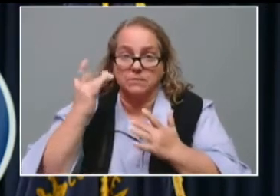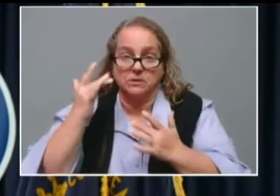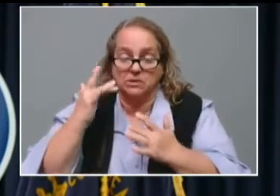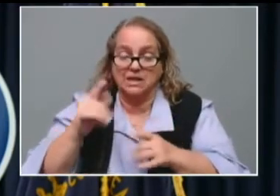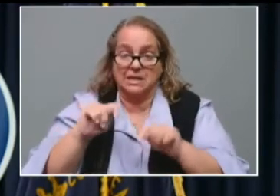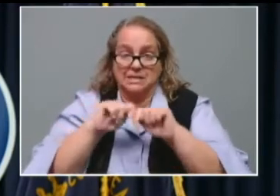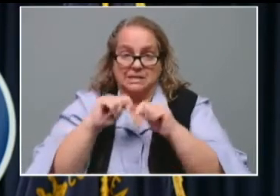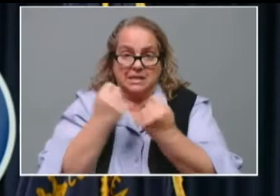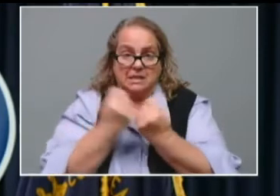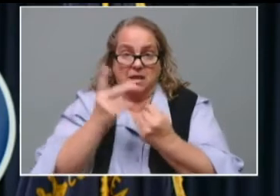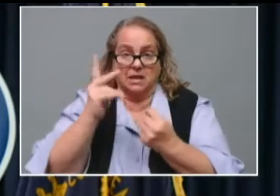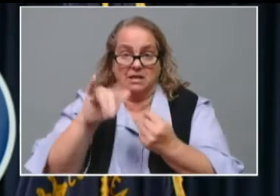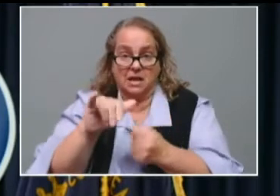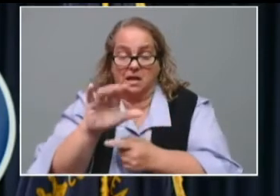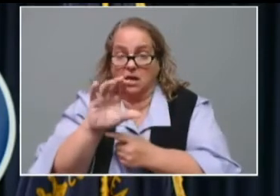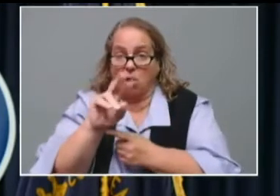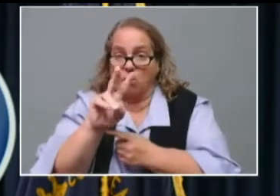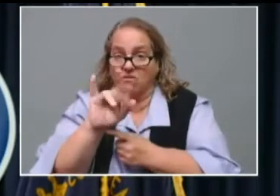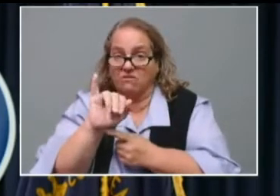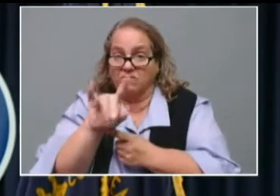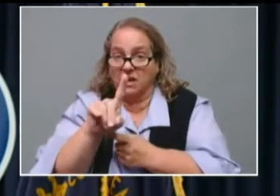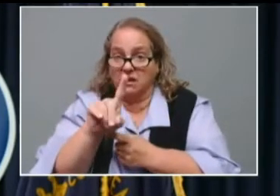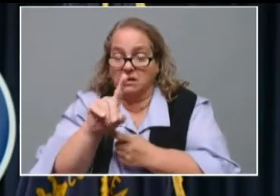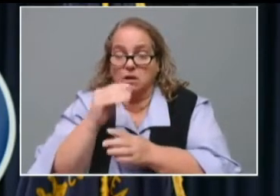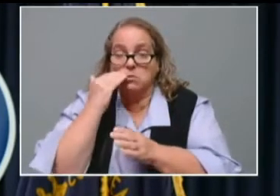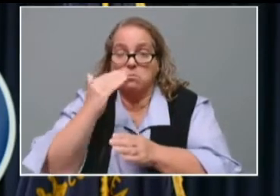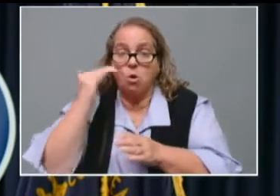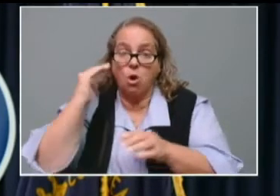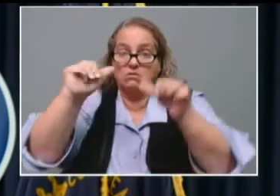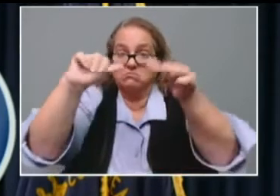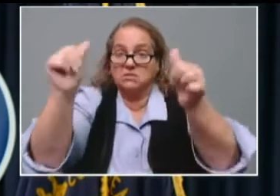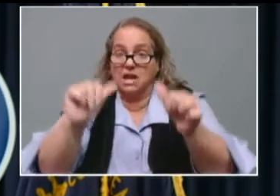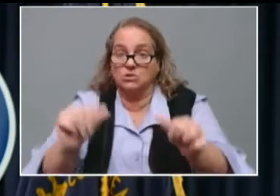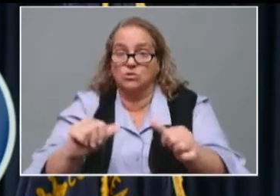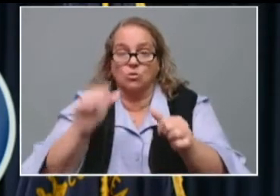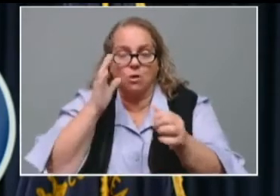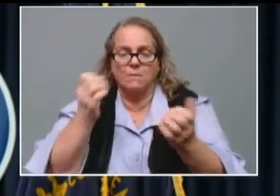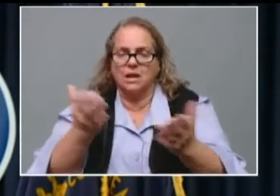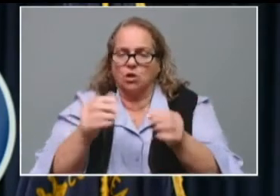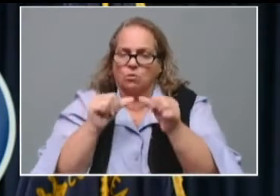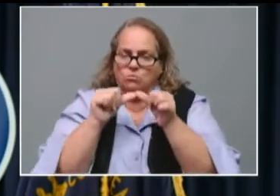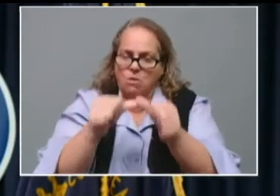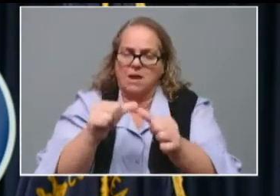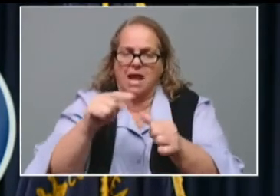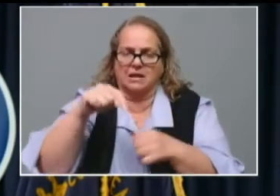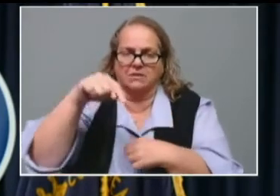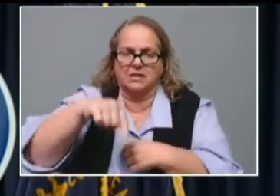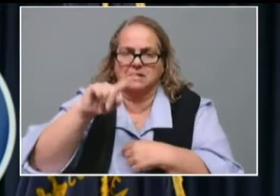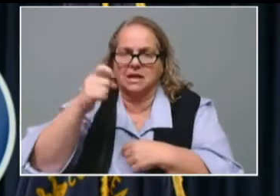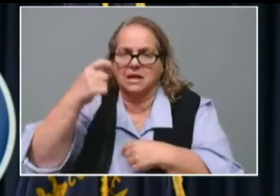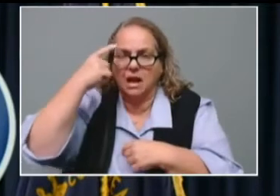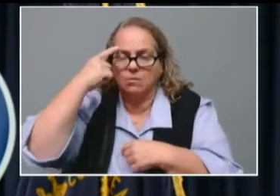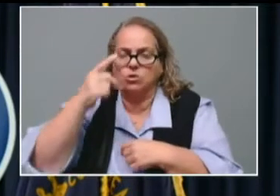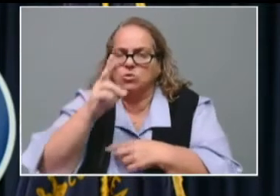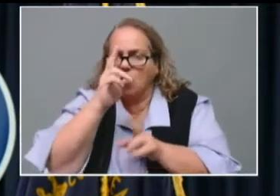to be permanently at this capital honoring these 10,000 lost Kentucky ins